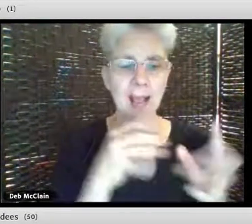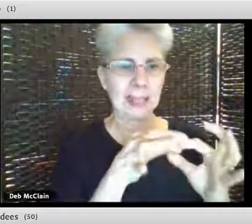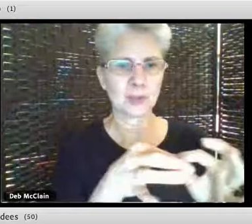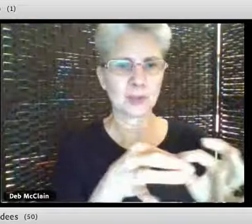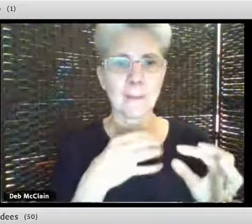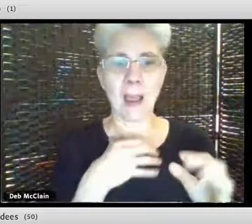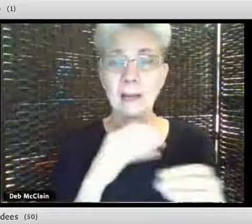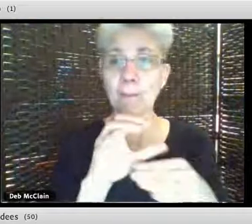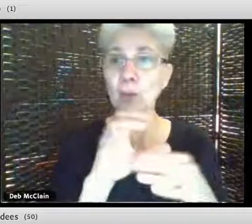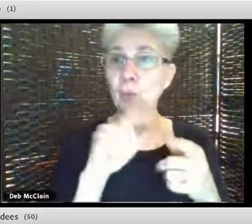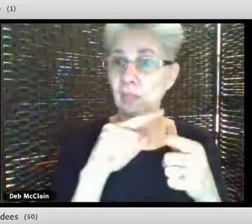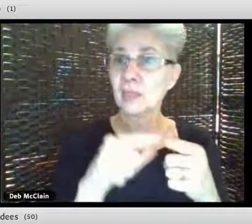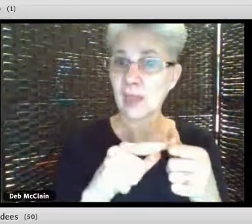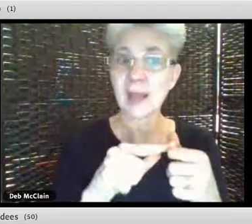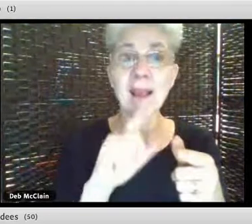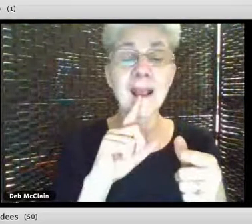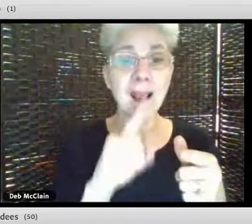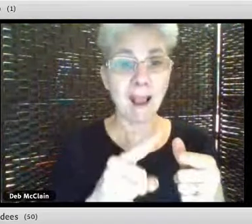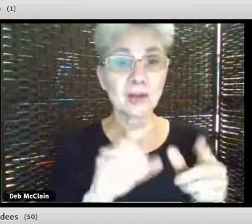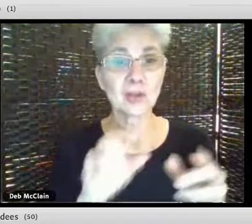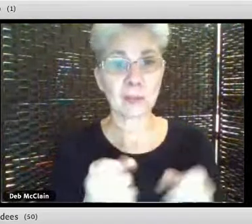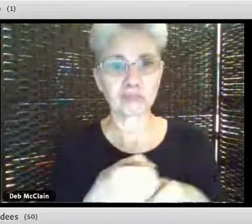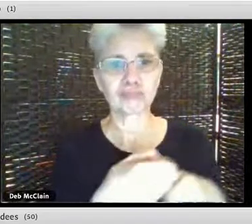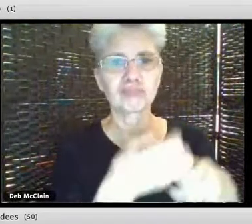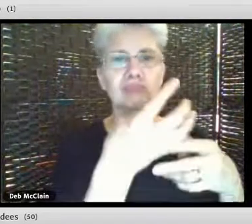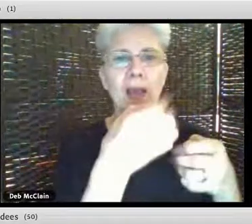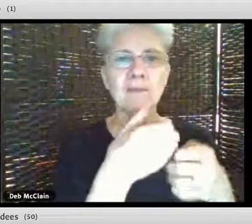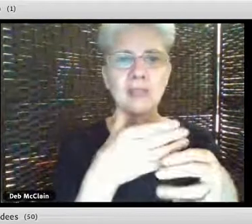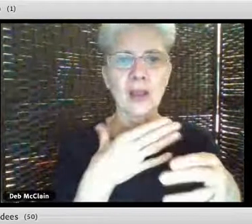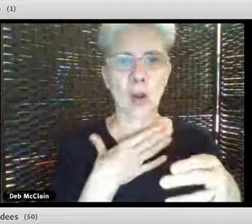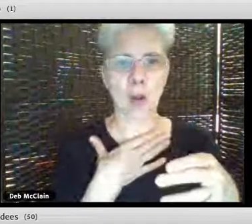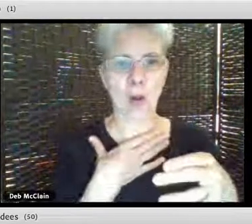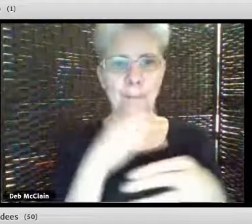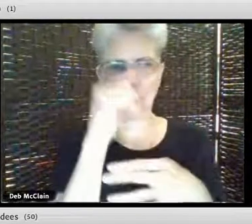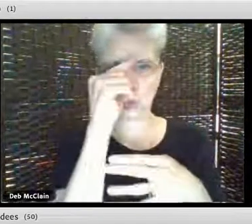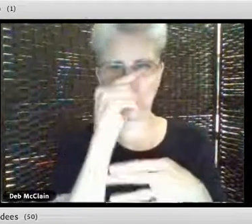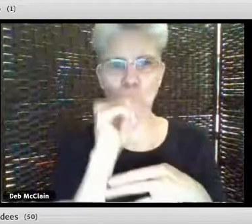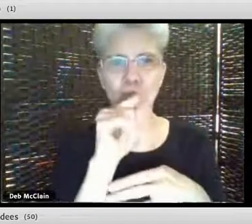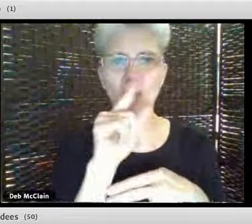it actually put everything on my Google Drive.